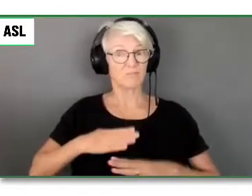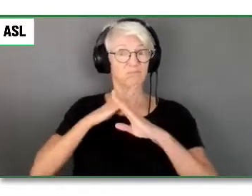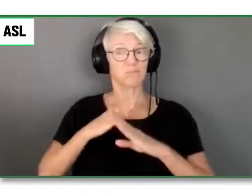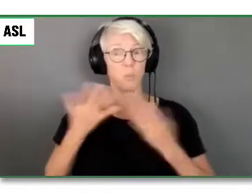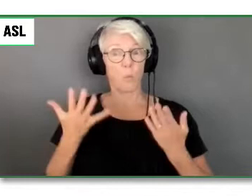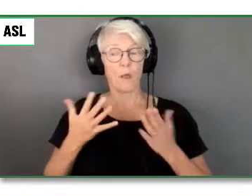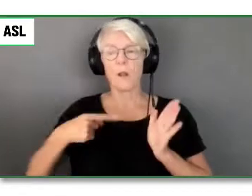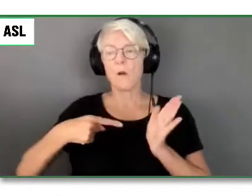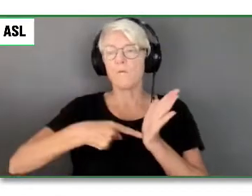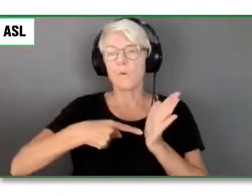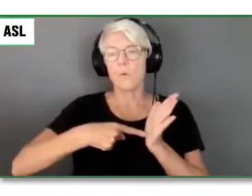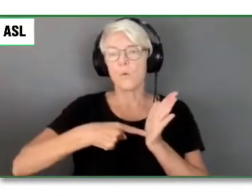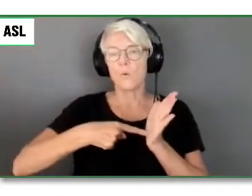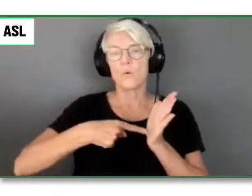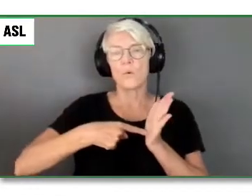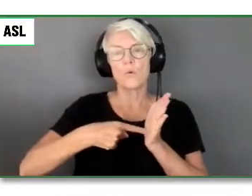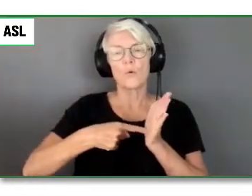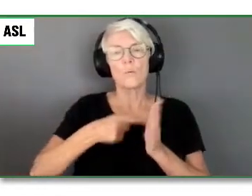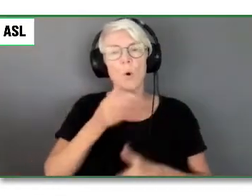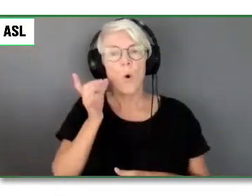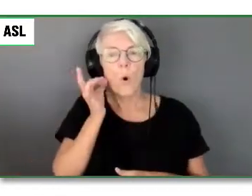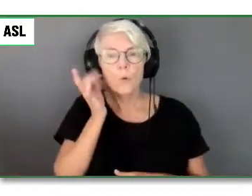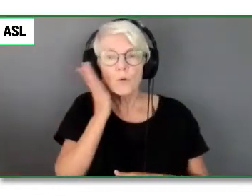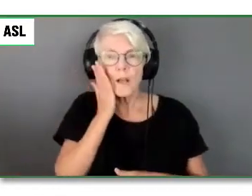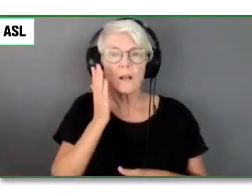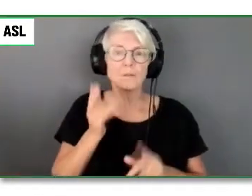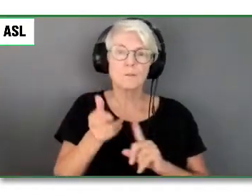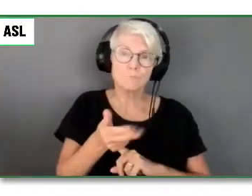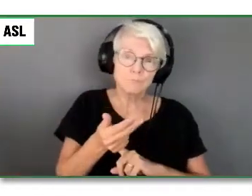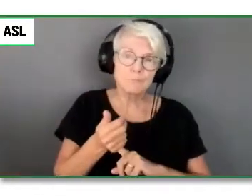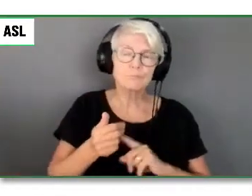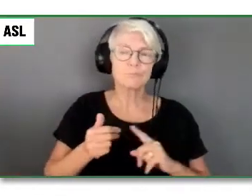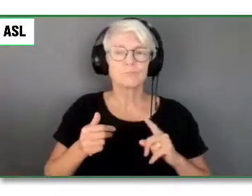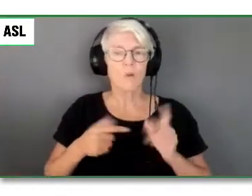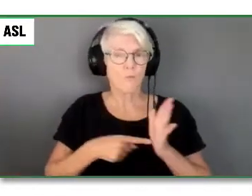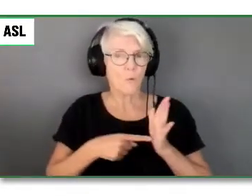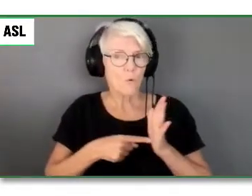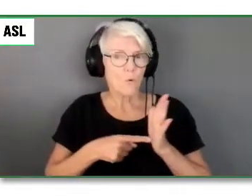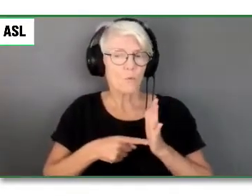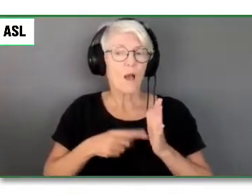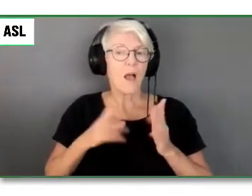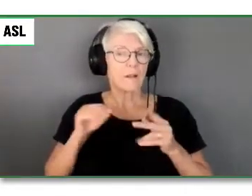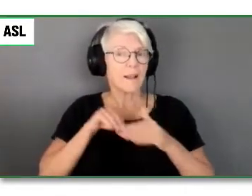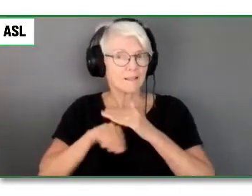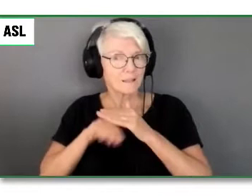places to stay at. I don't know of any hostel, hotel, motel